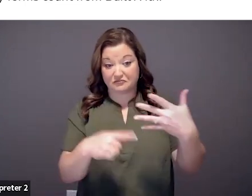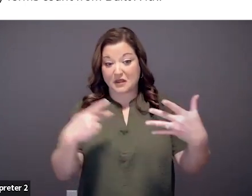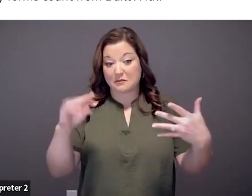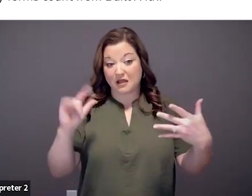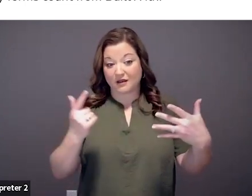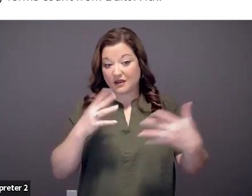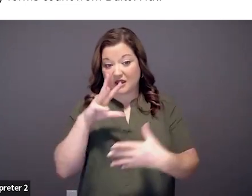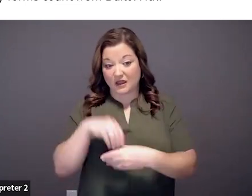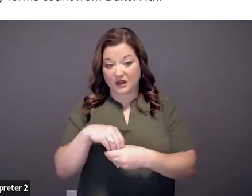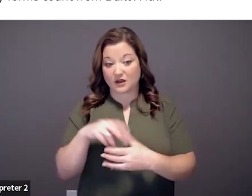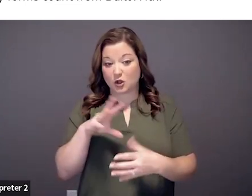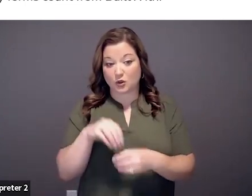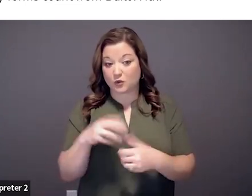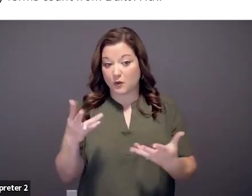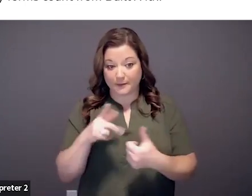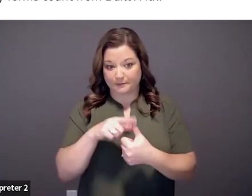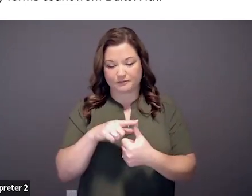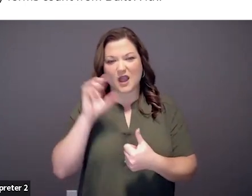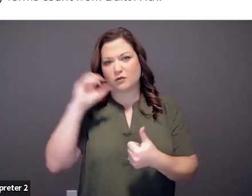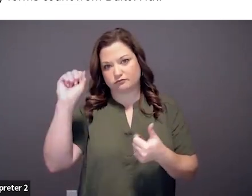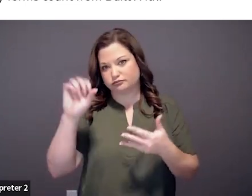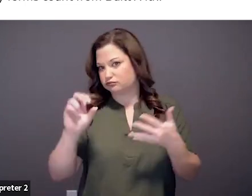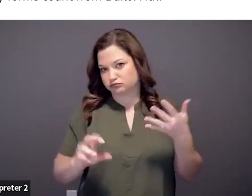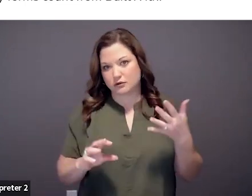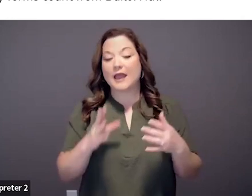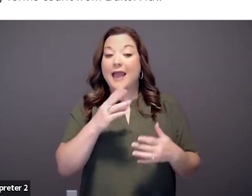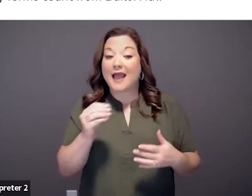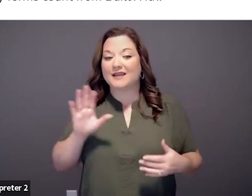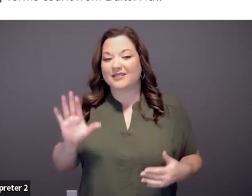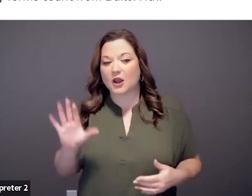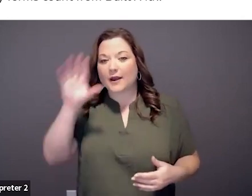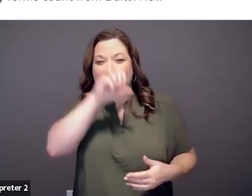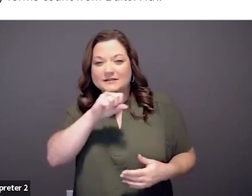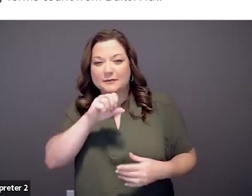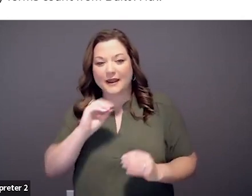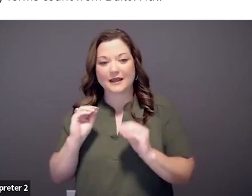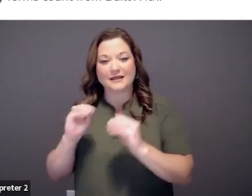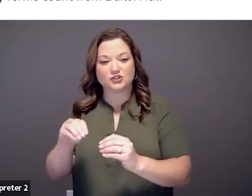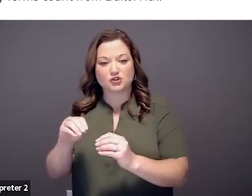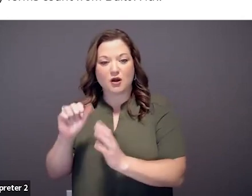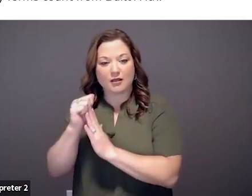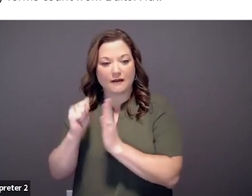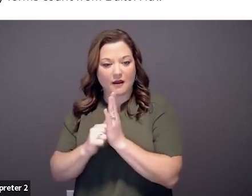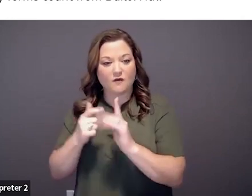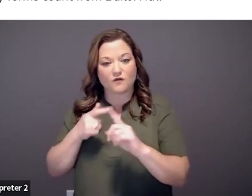and I will quickly list them along with their estimated install count from the WordPress repository